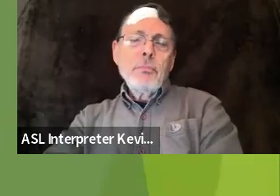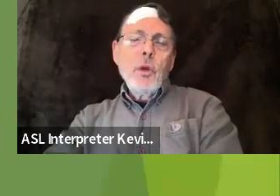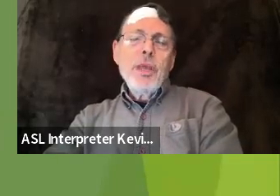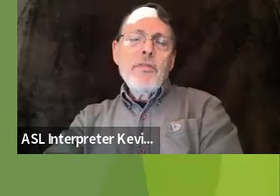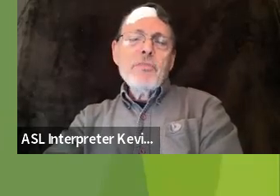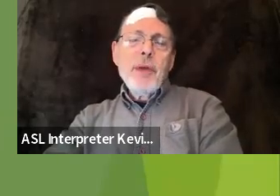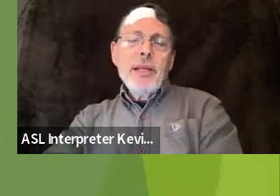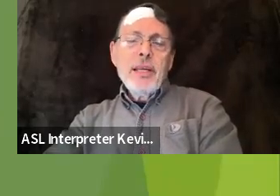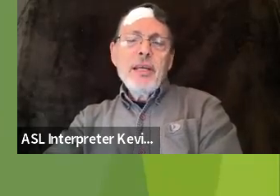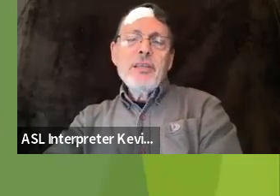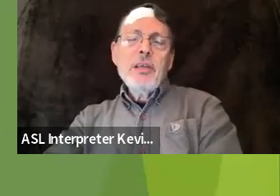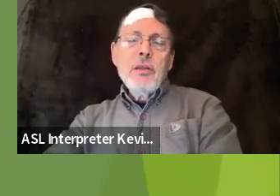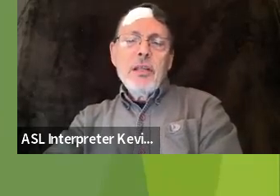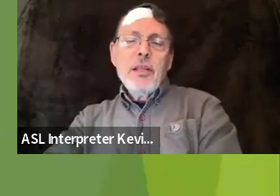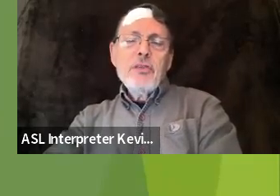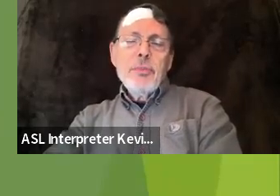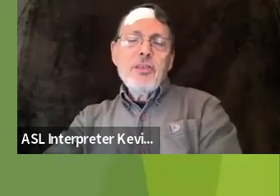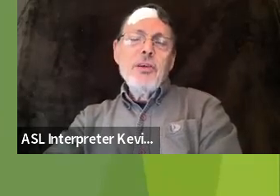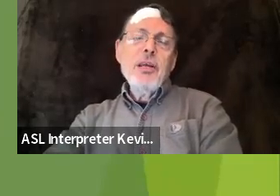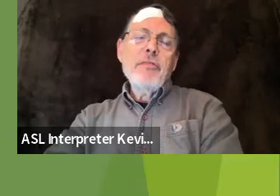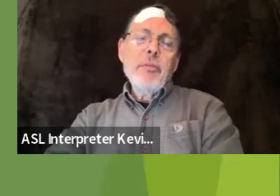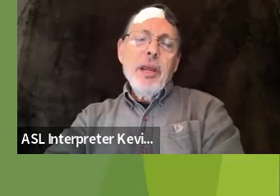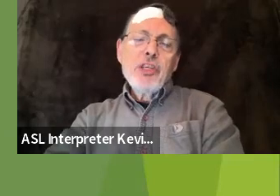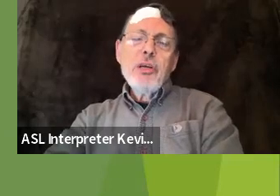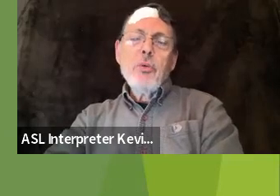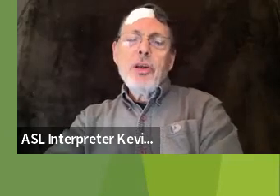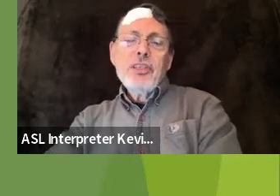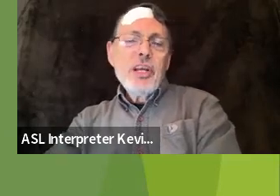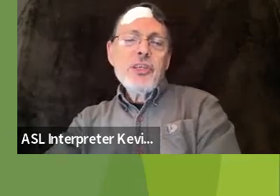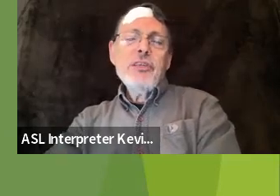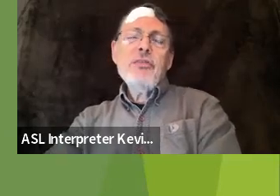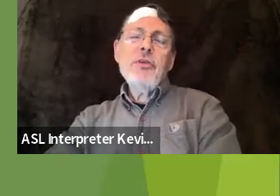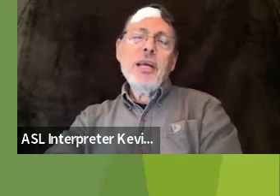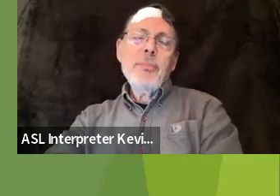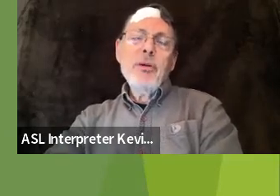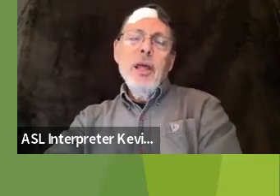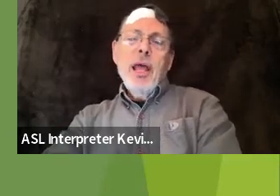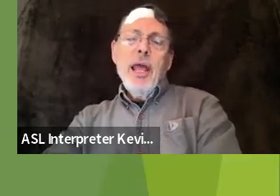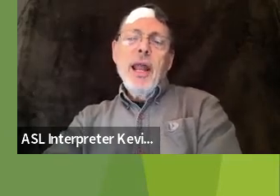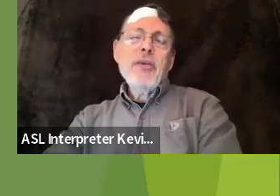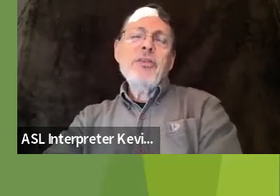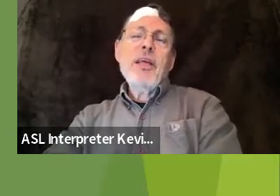These are the places you can get information, organizations, for example, and I understand